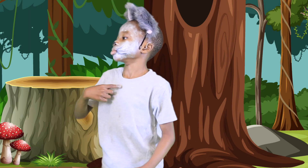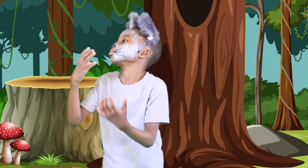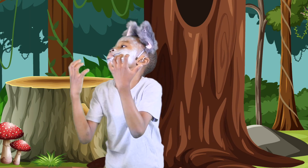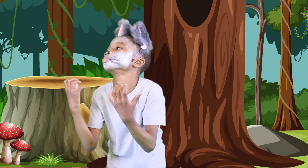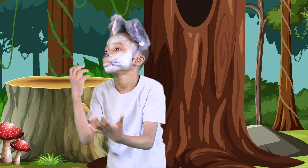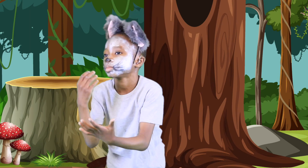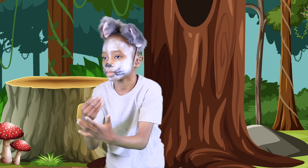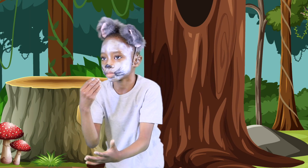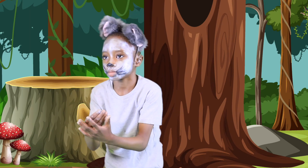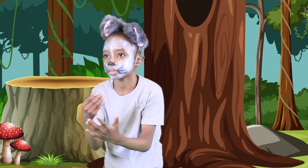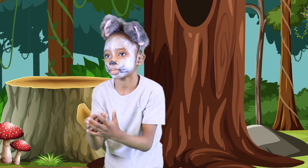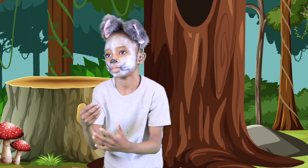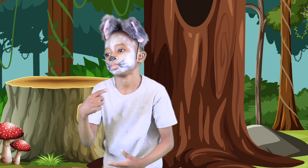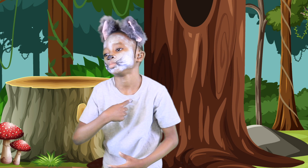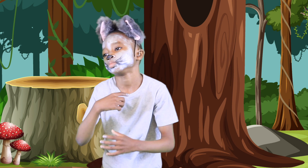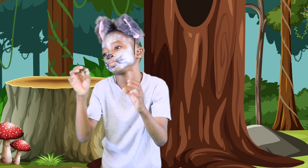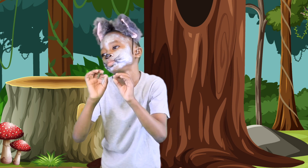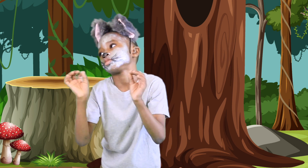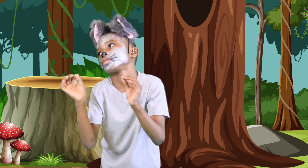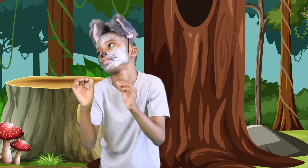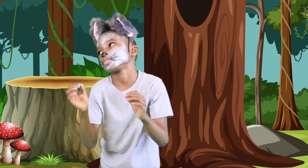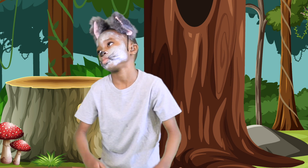I want money. I don’t have any.